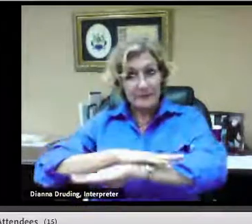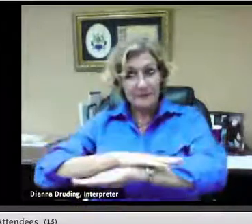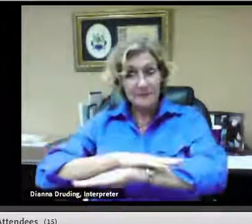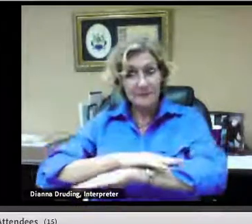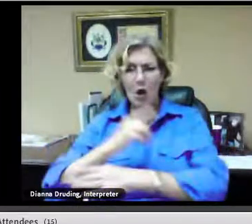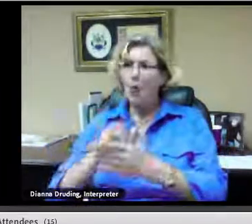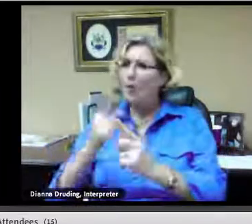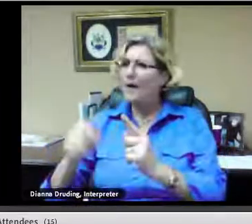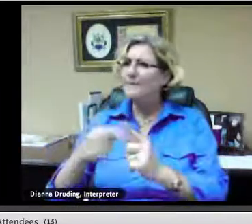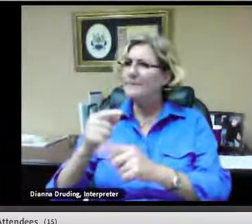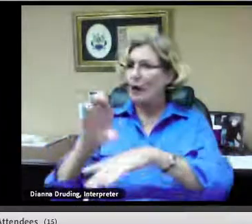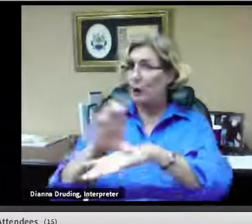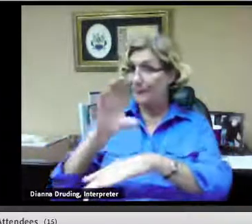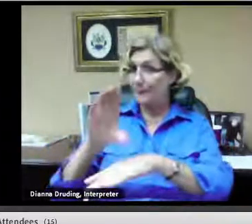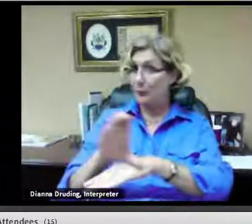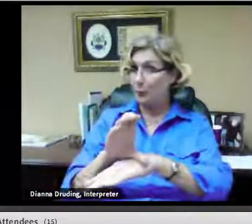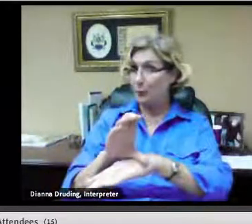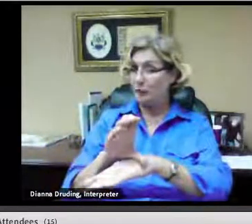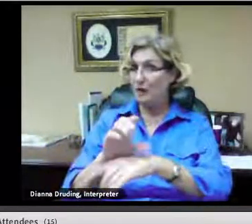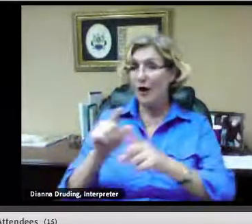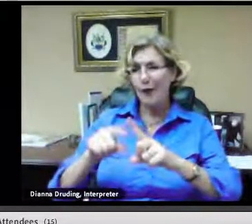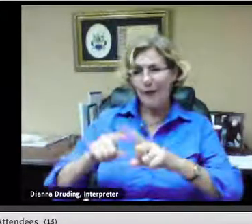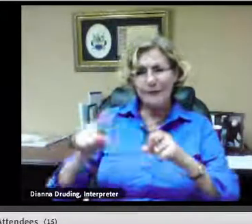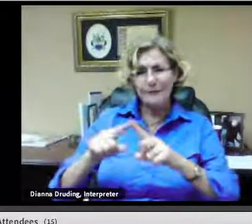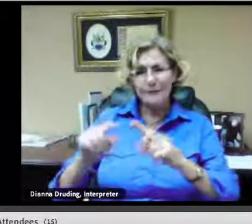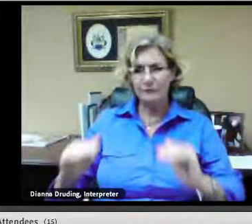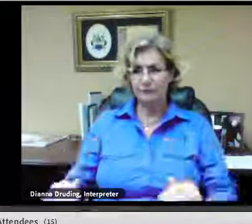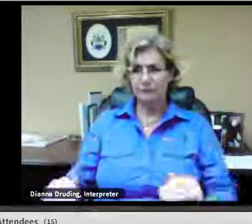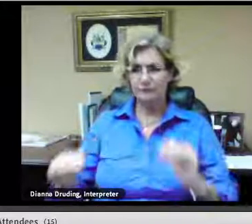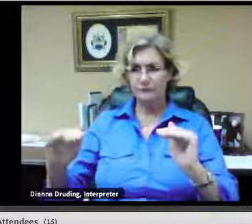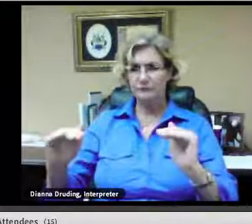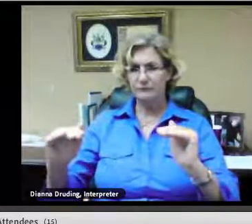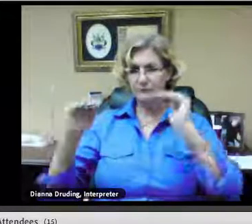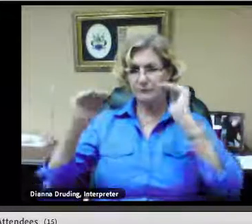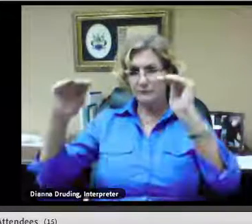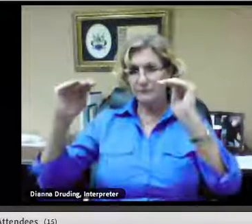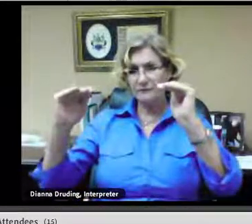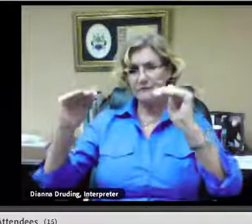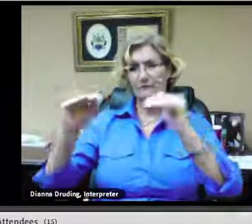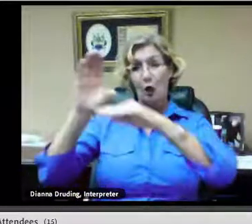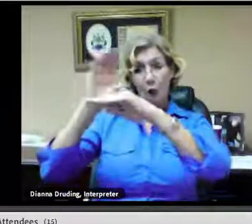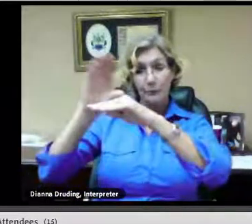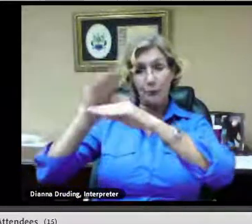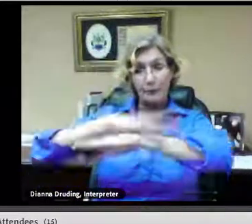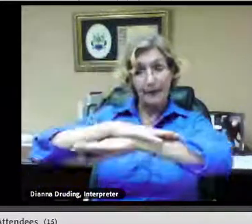Are there different levels of computers for people in a wheelchair to come, you know, access those?